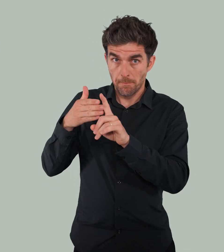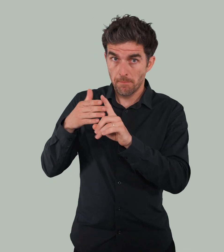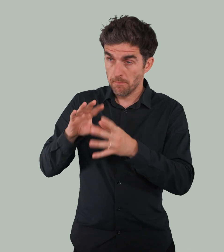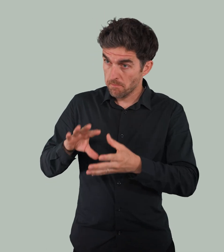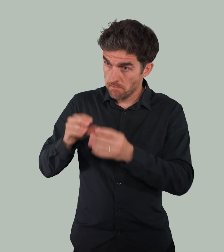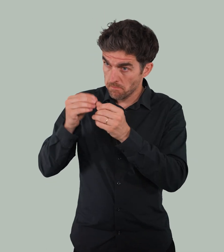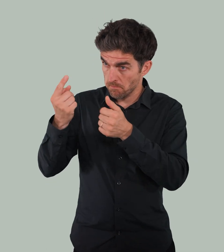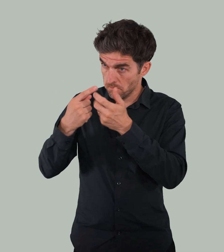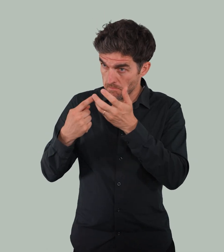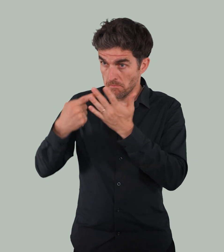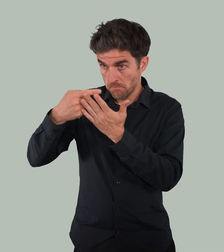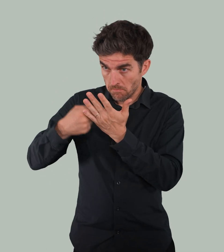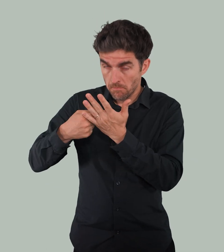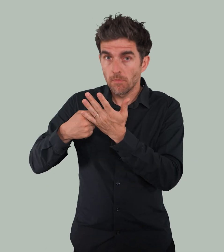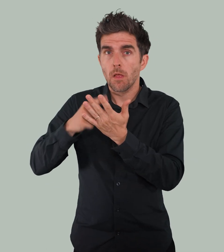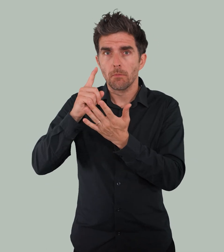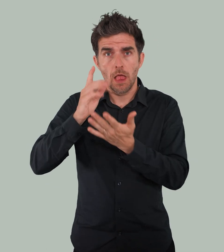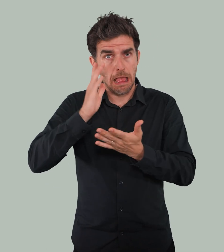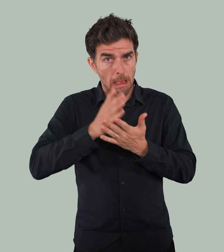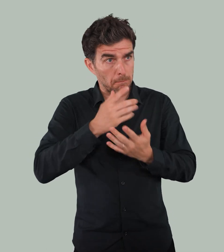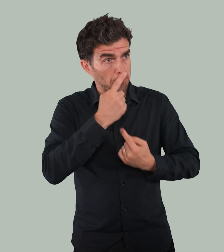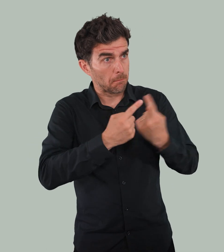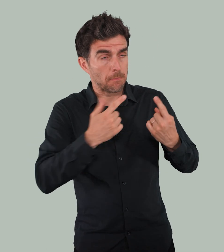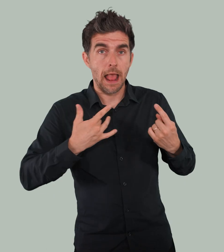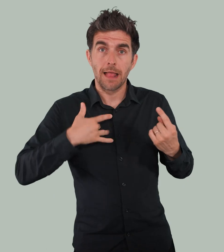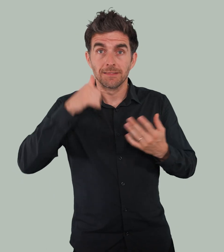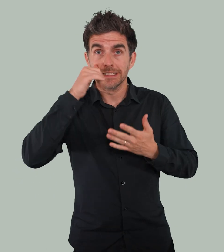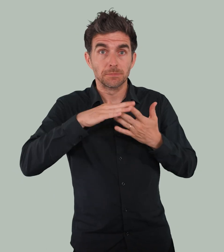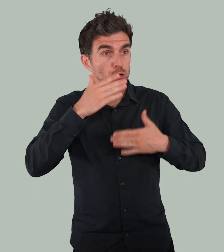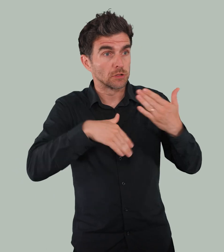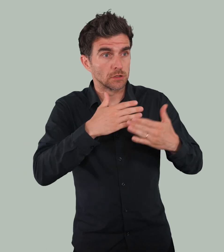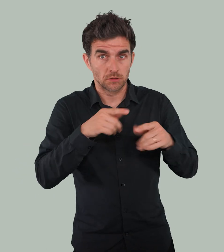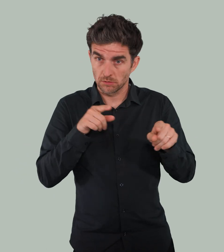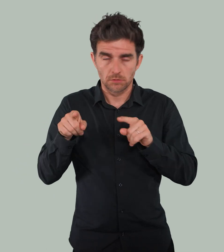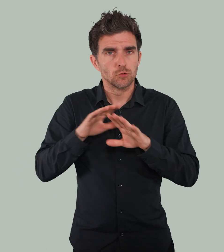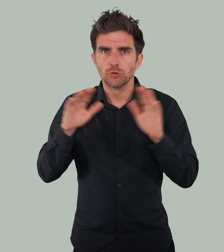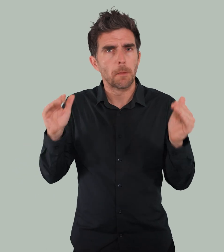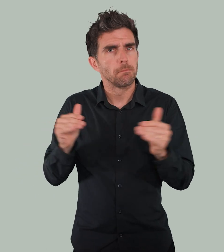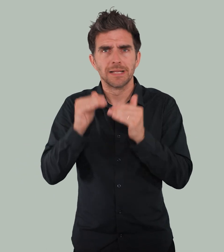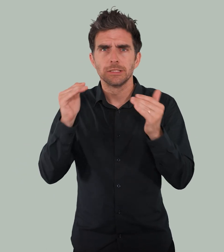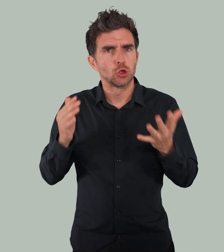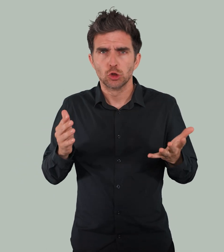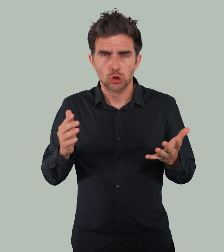between the design of the system and lived experience.